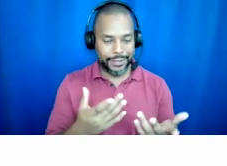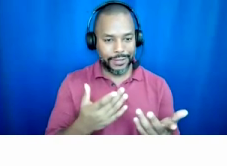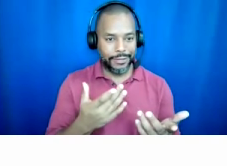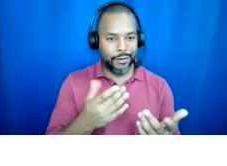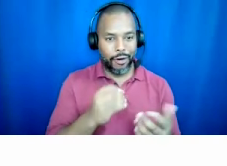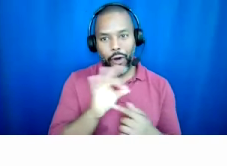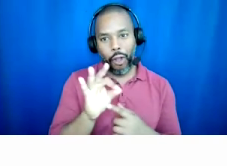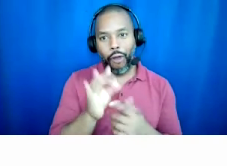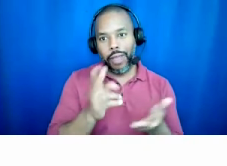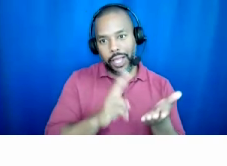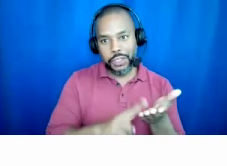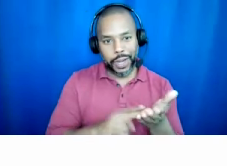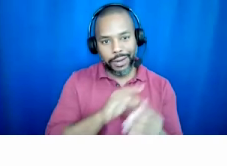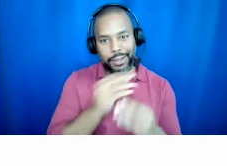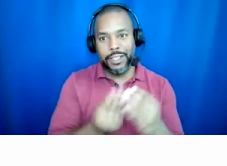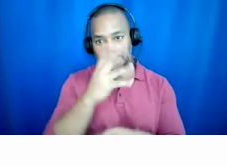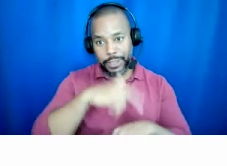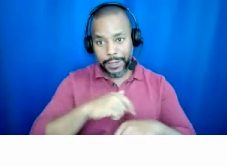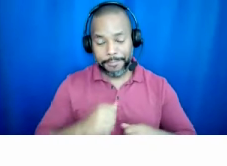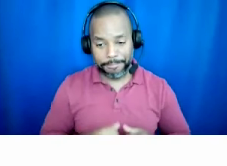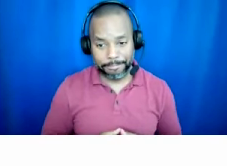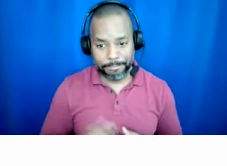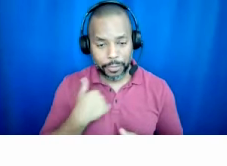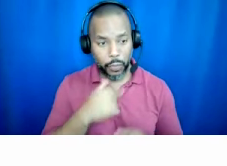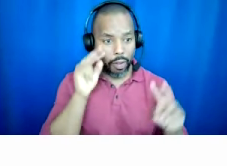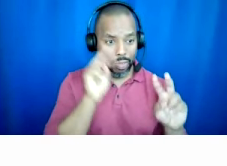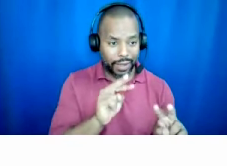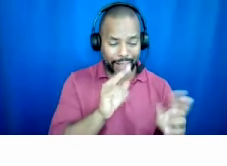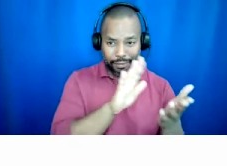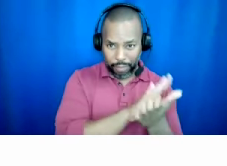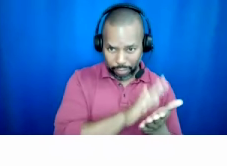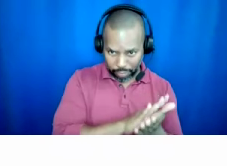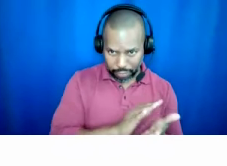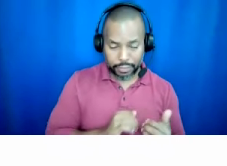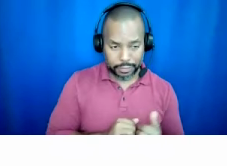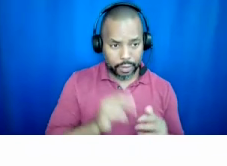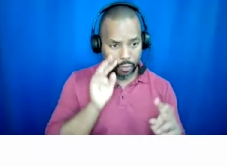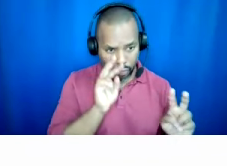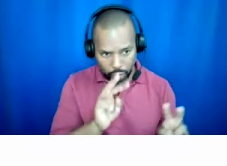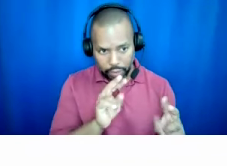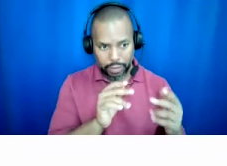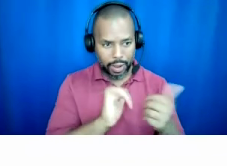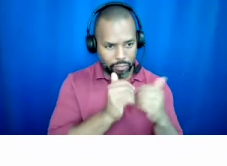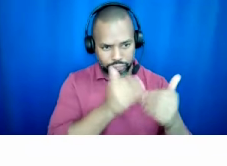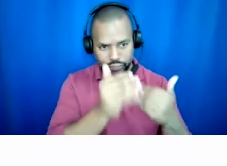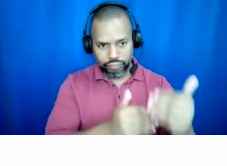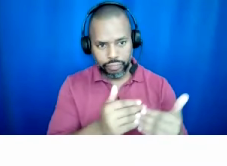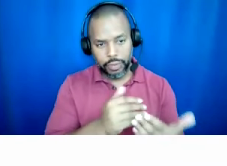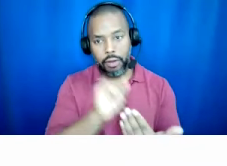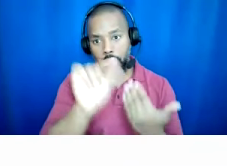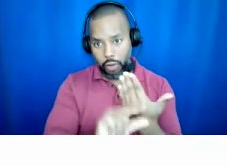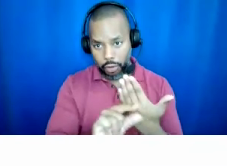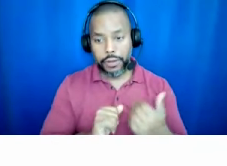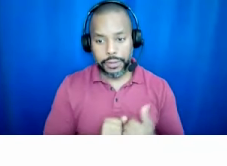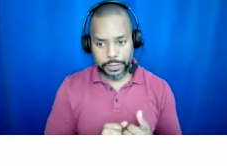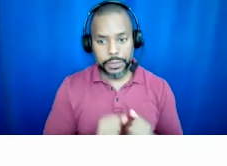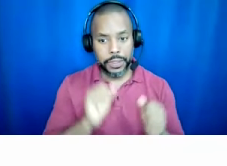Because we're looking at that documentation. Moving forward. Into August, you can slide that across Daniel,